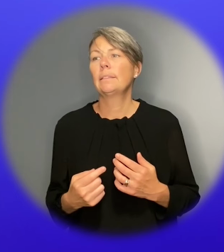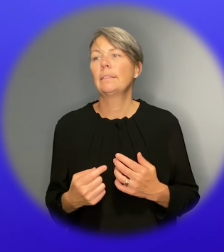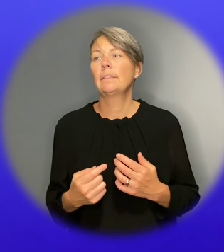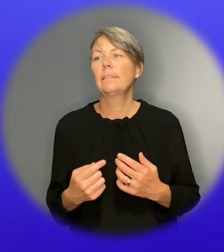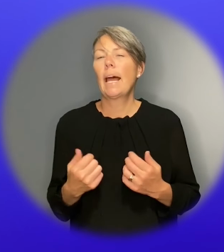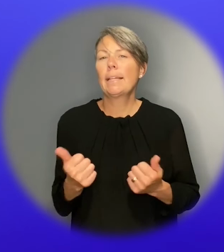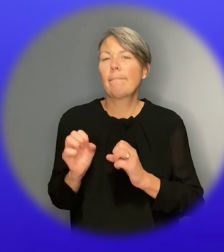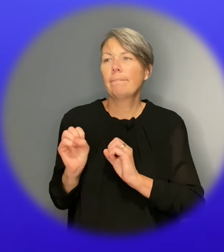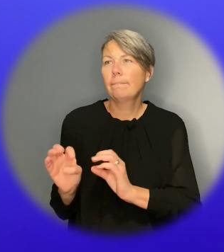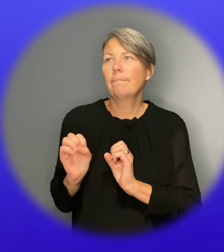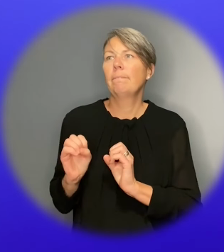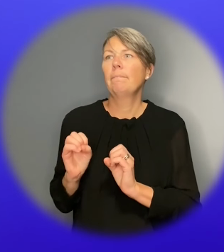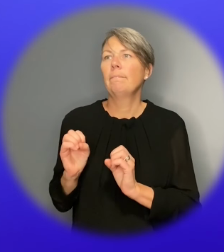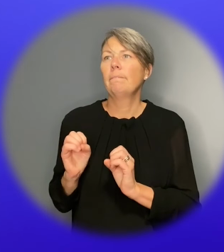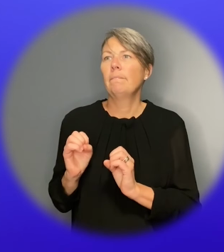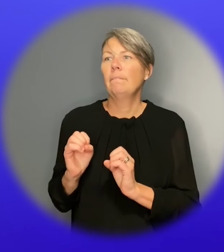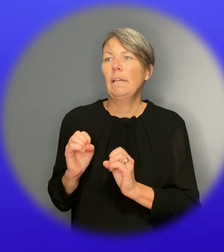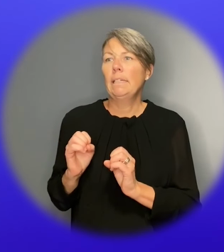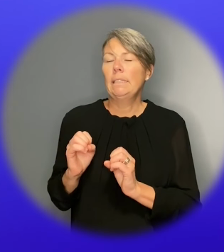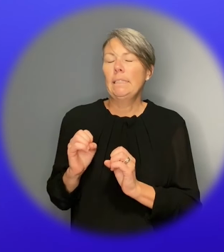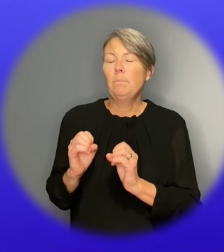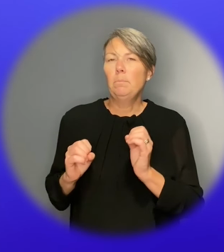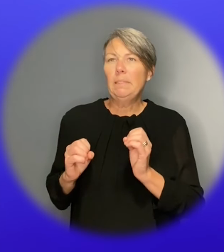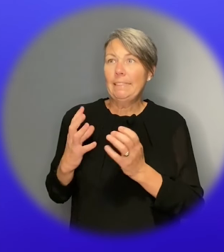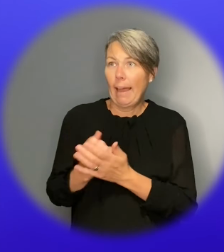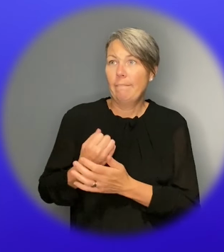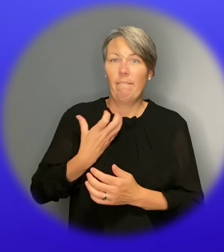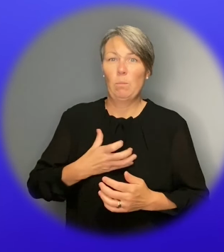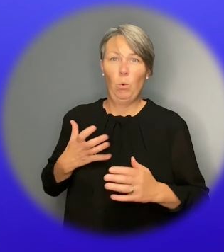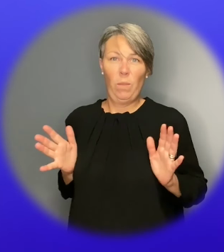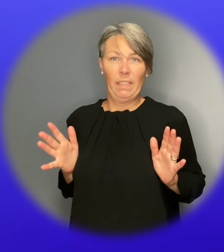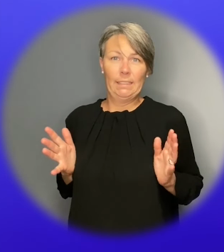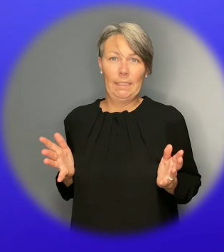I would recommend actually just finding a resource you like, a resource you feel